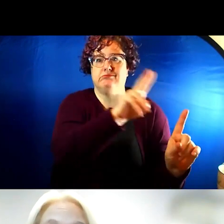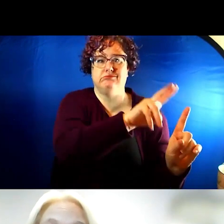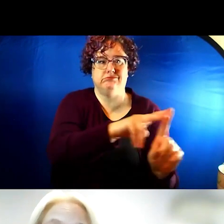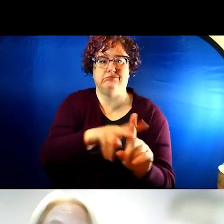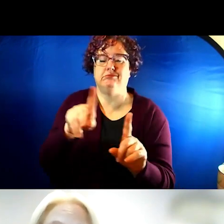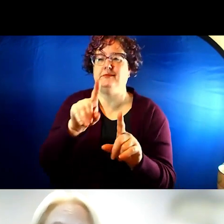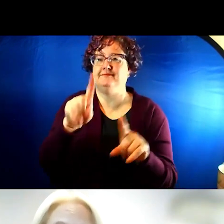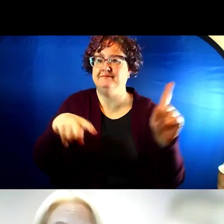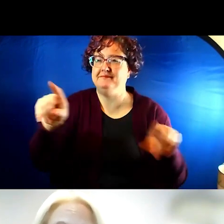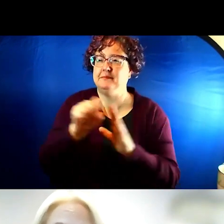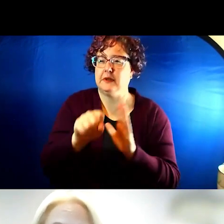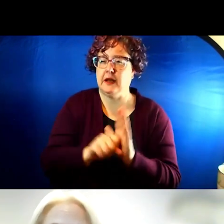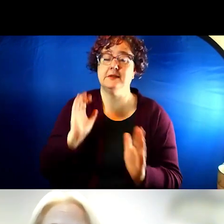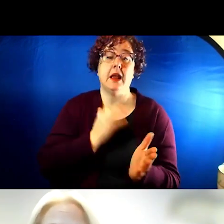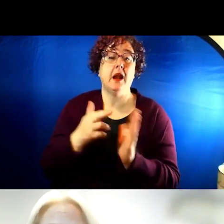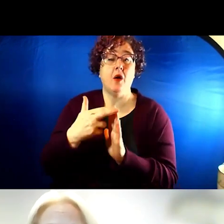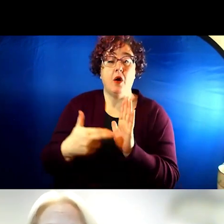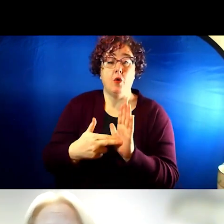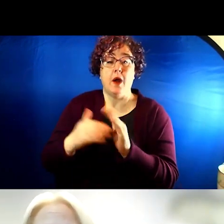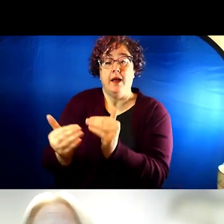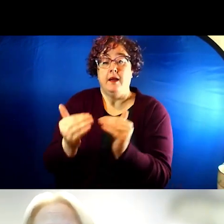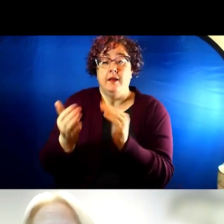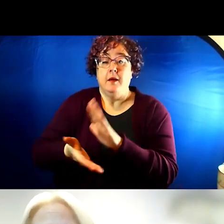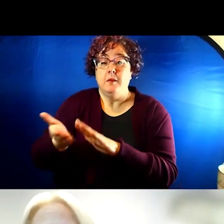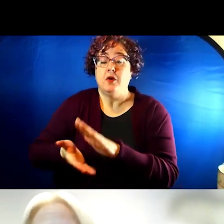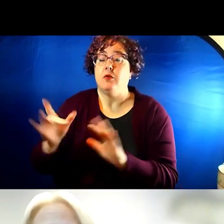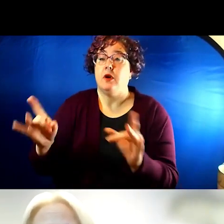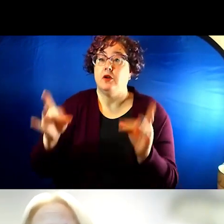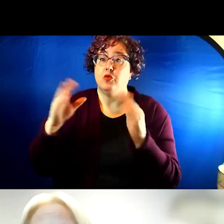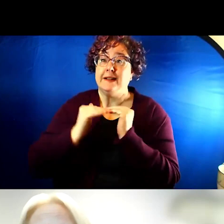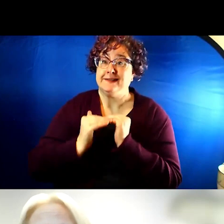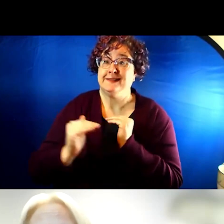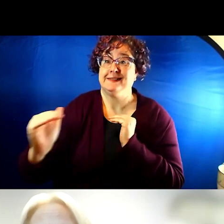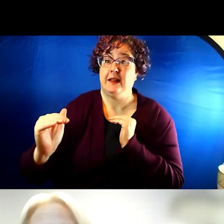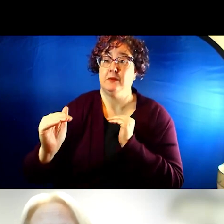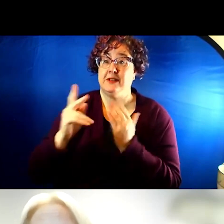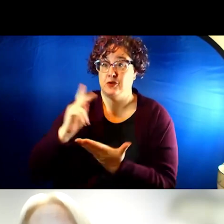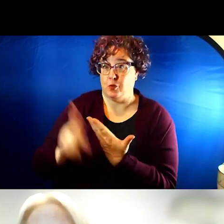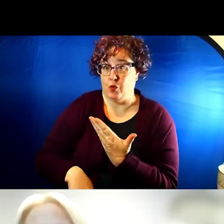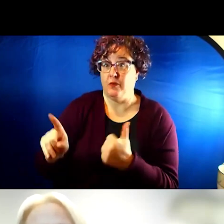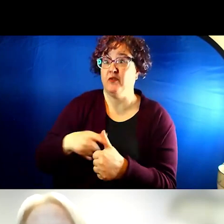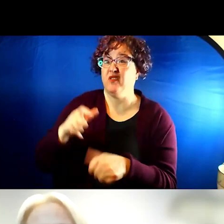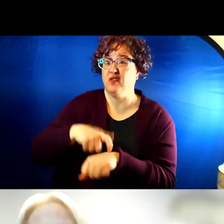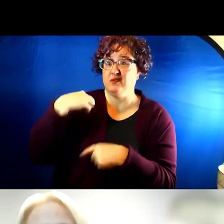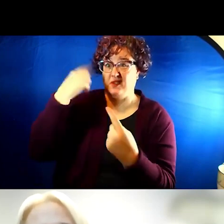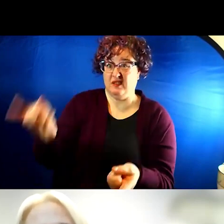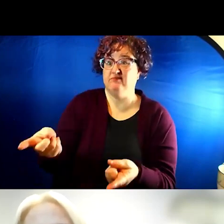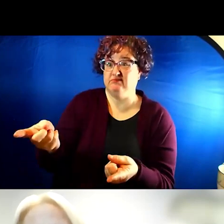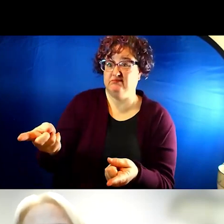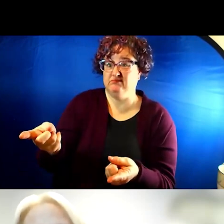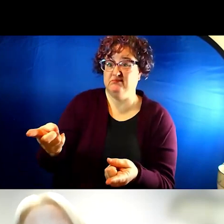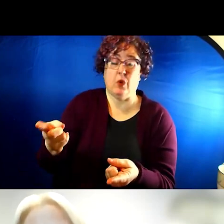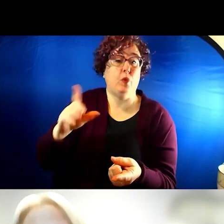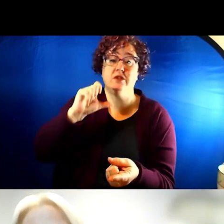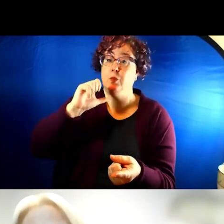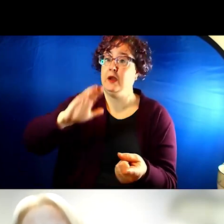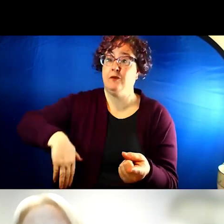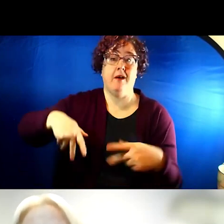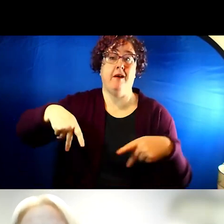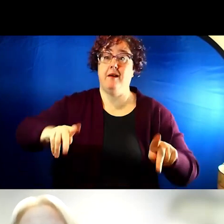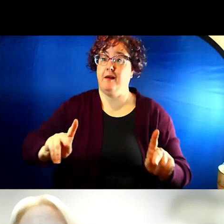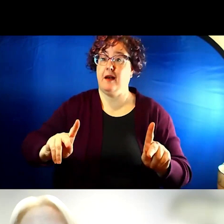AND [INDISCERNIBLE], WHICH HAVE NOT BEEN LICENSABLE ON THEIR OWN.